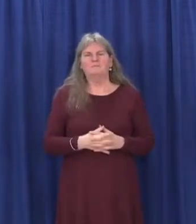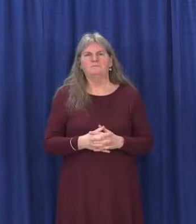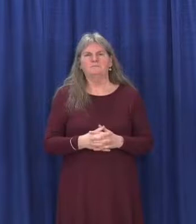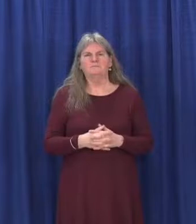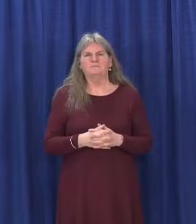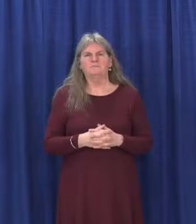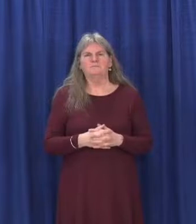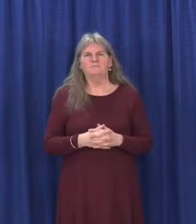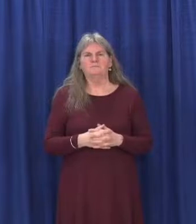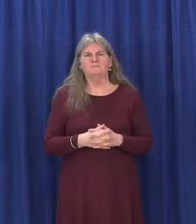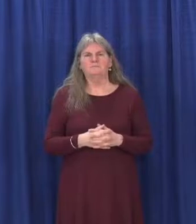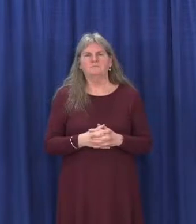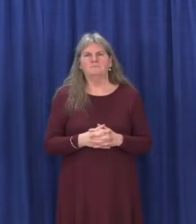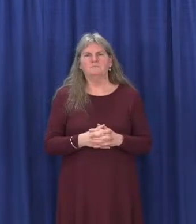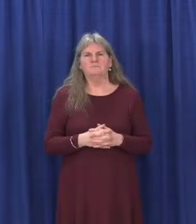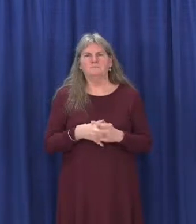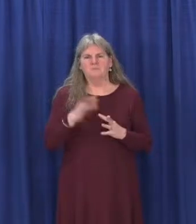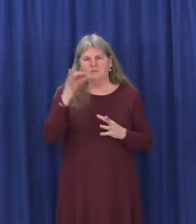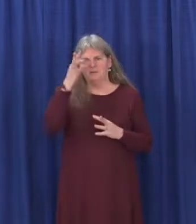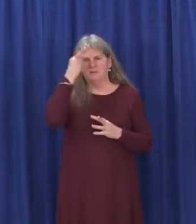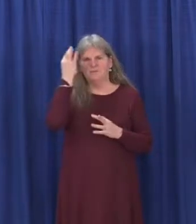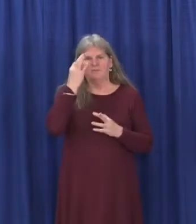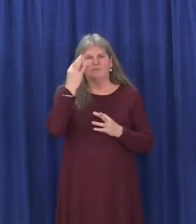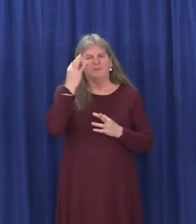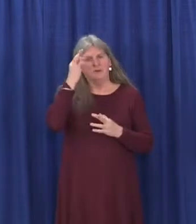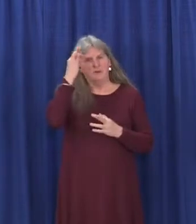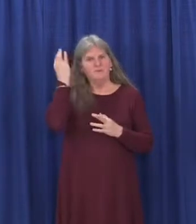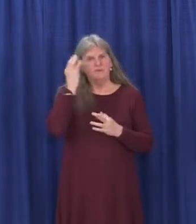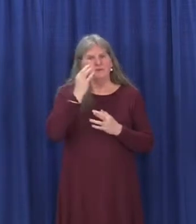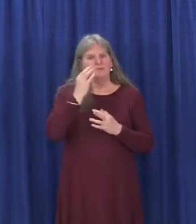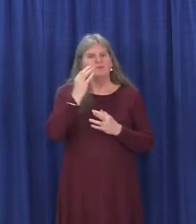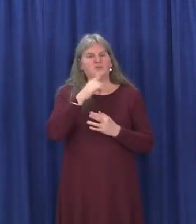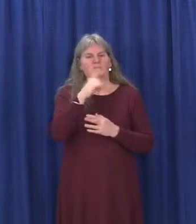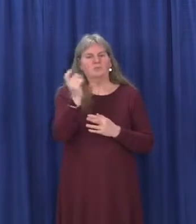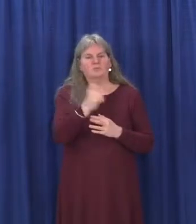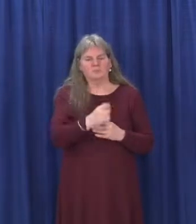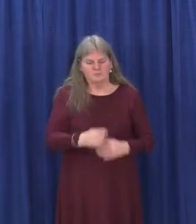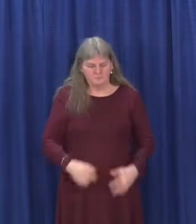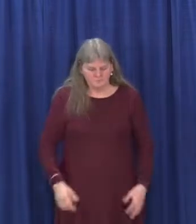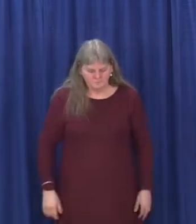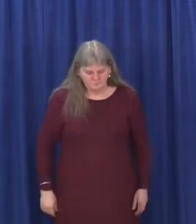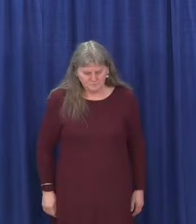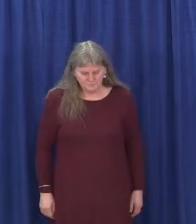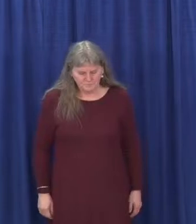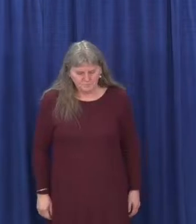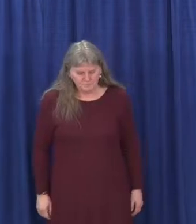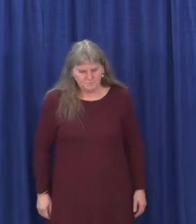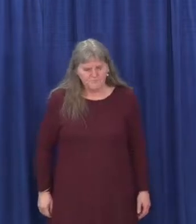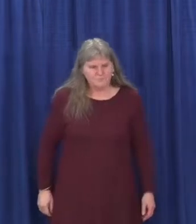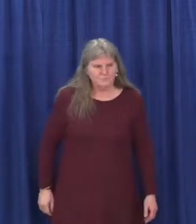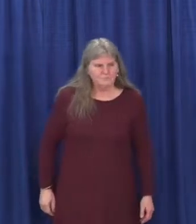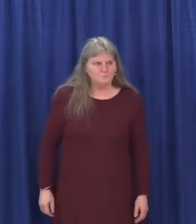[Speaking French]